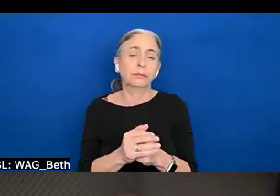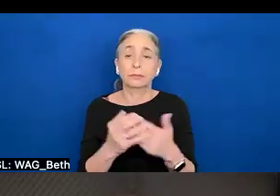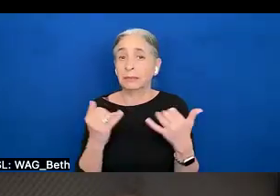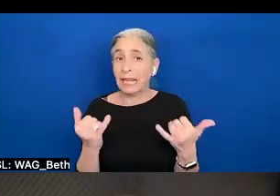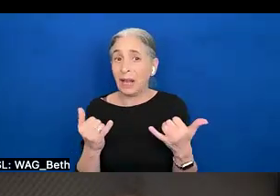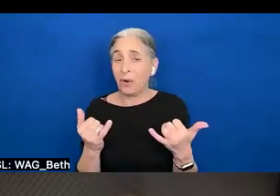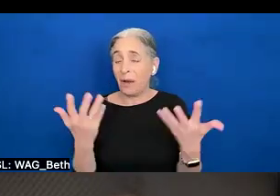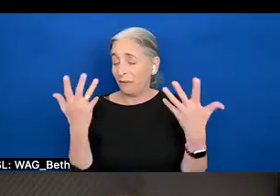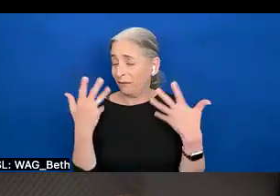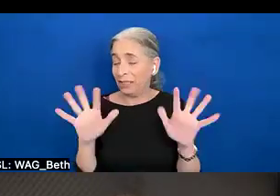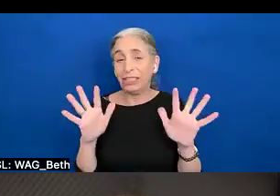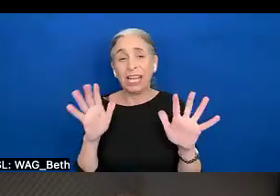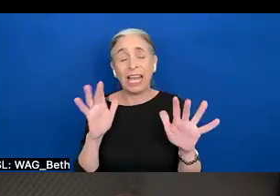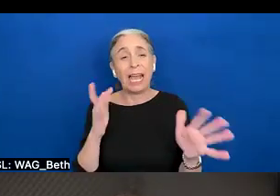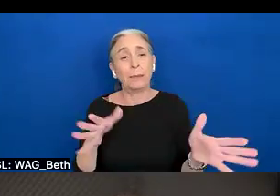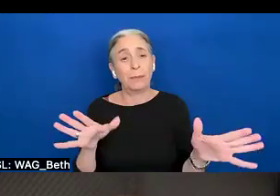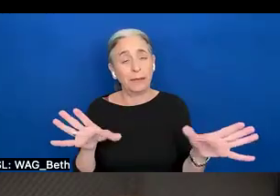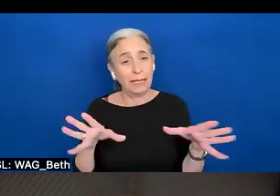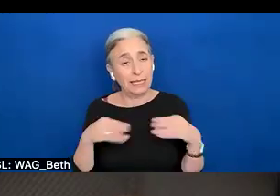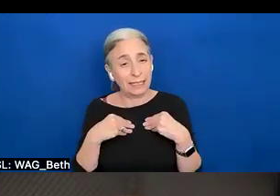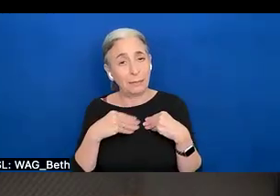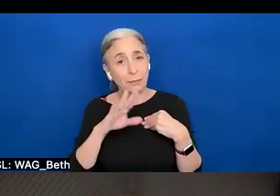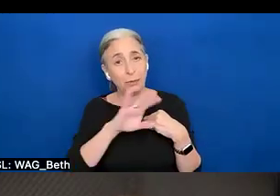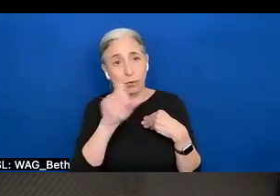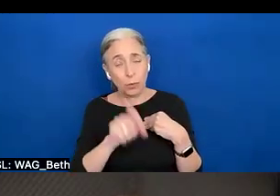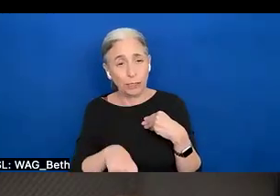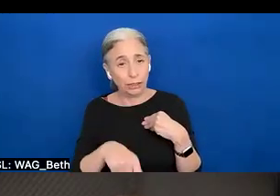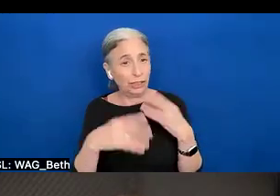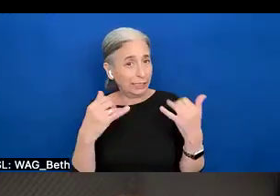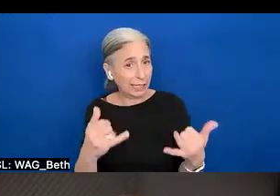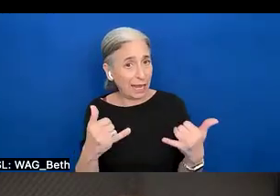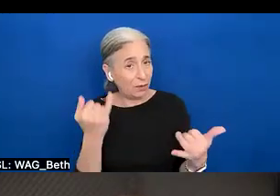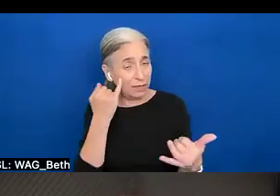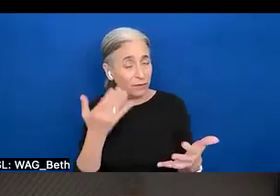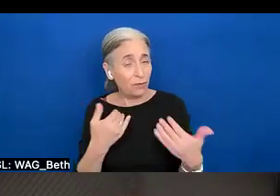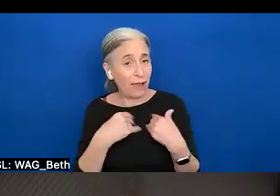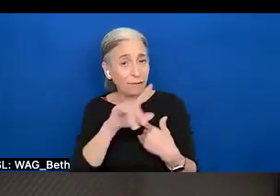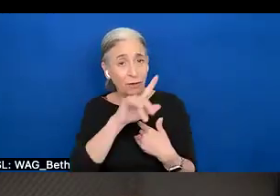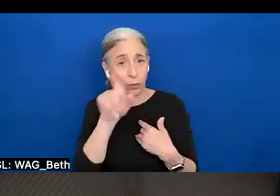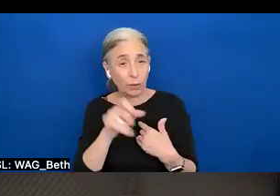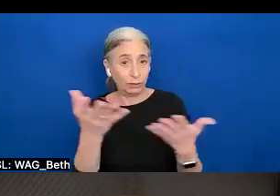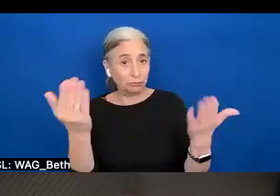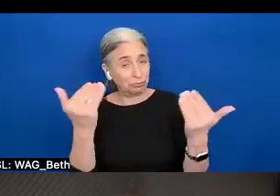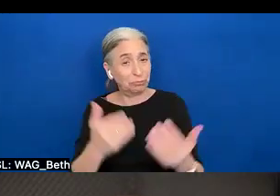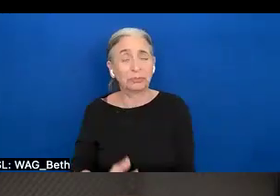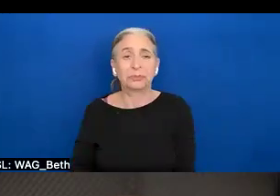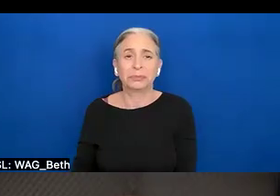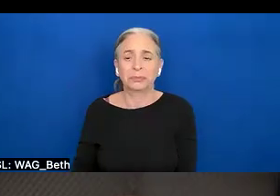I'm available for questions.